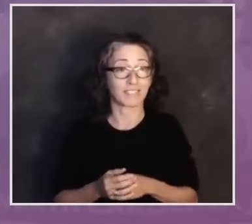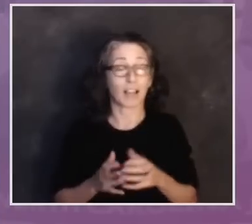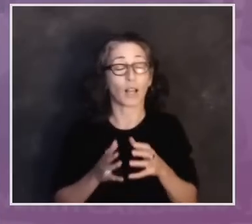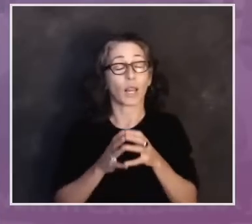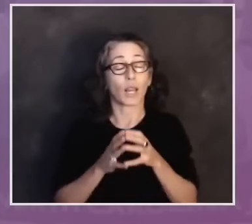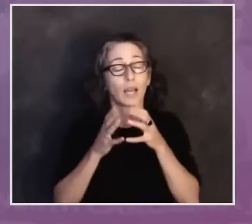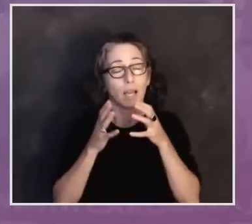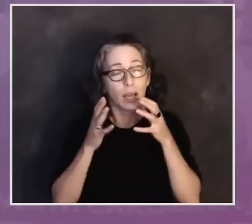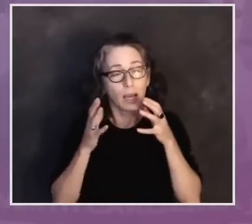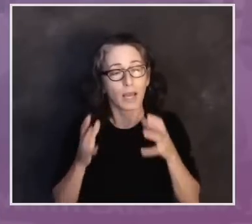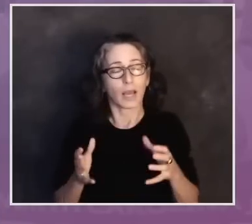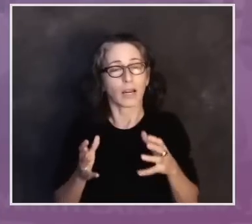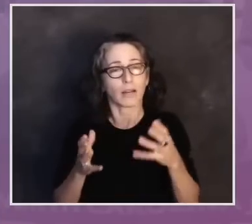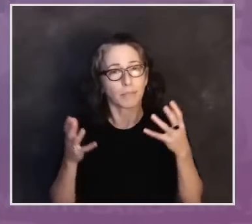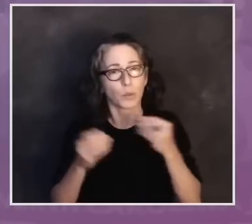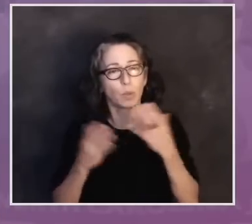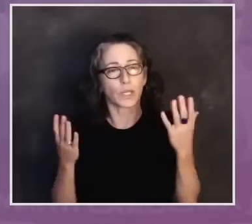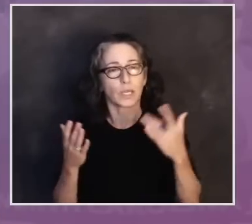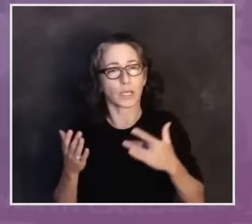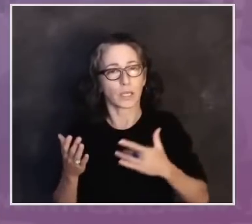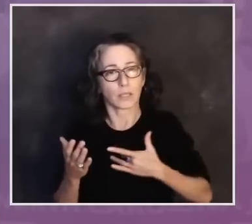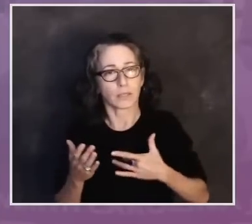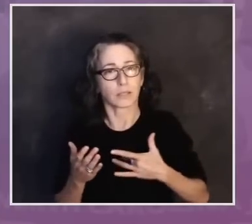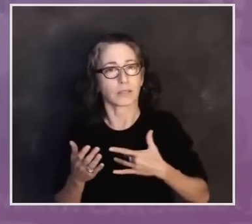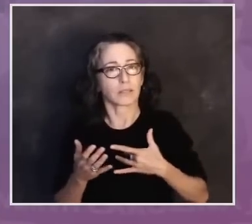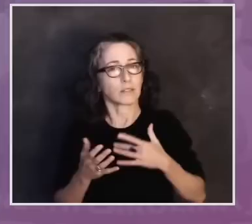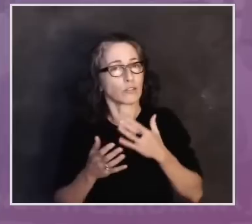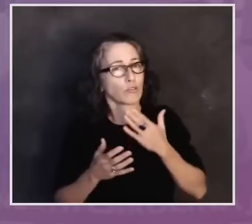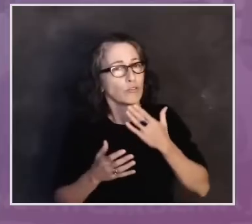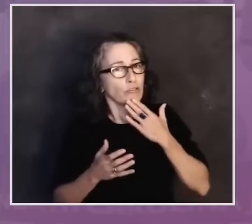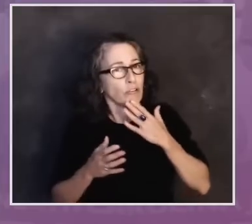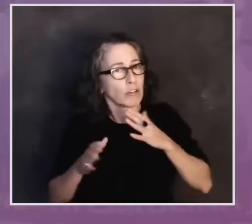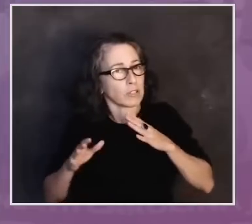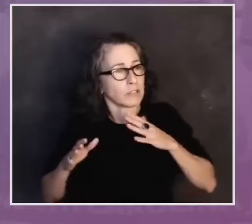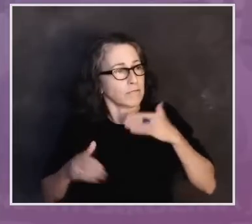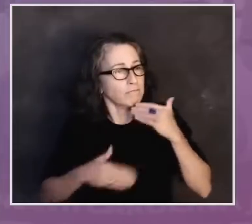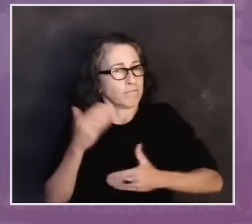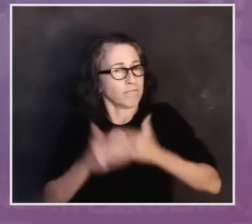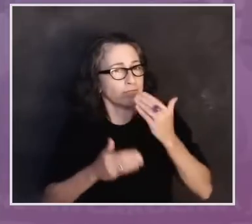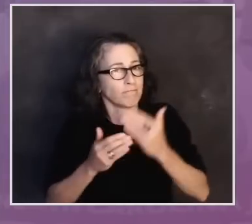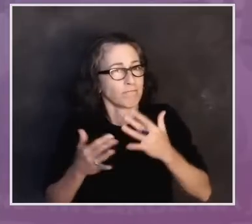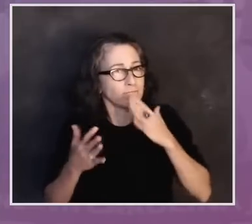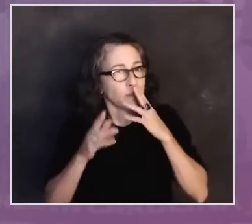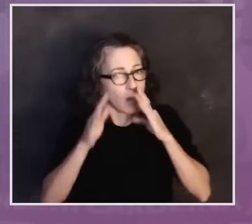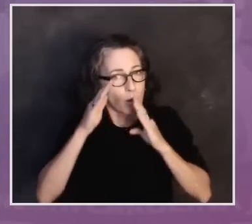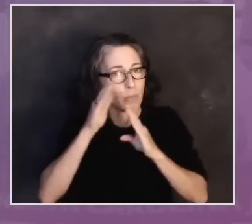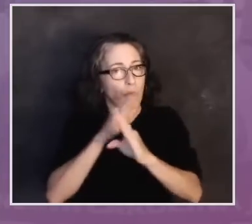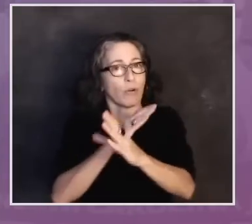DEFINITELY LOOKING MORE FAVORABLE FOR THAT. I SEE A LOT OF DECENCY, I SEE A LOT OF PASSION AND A LOT OF